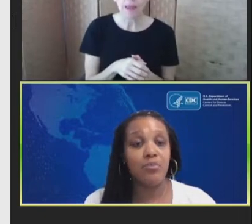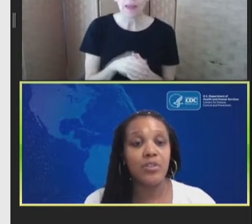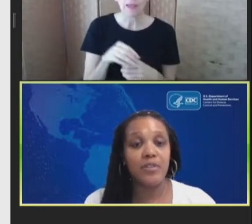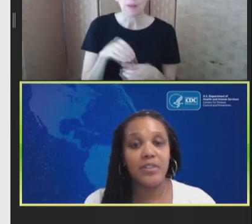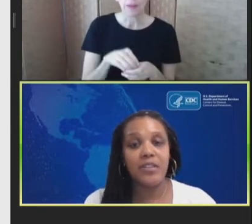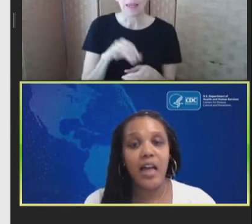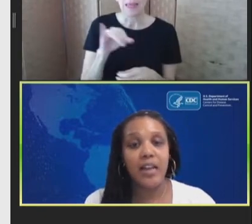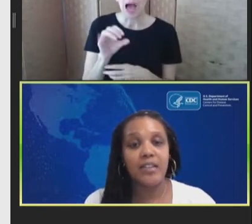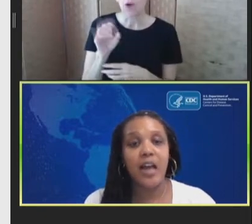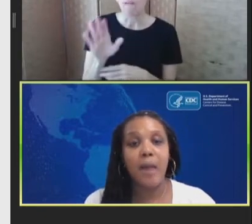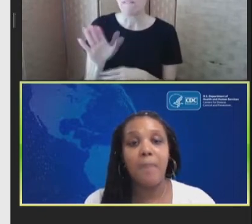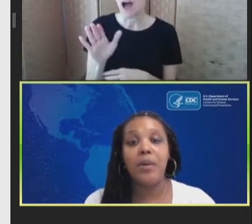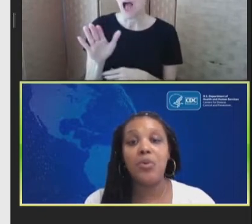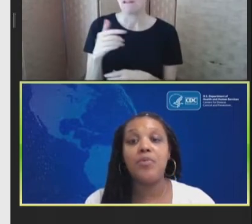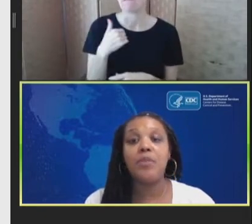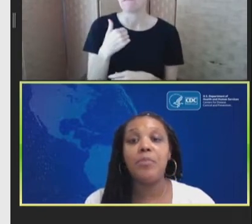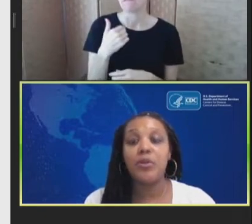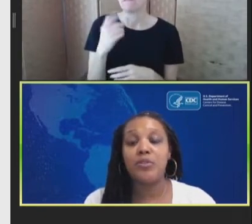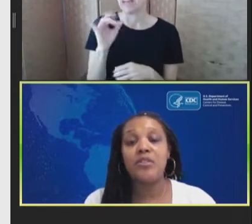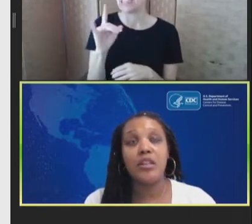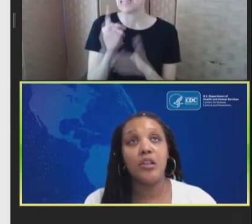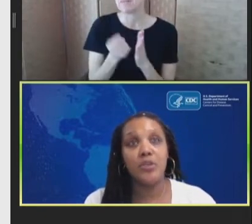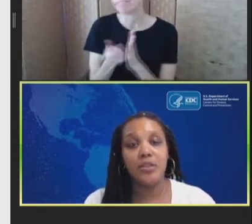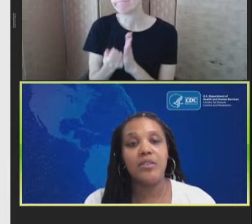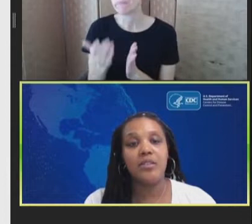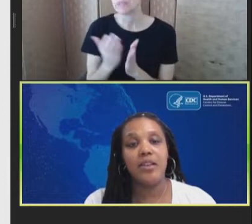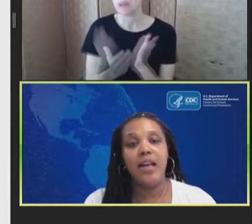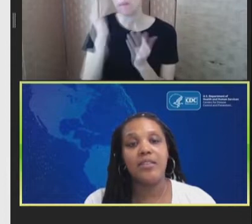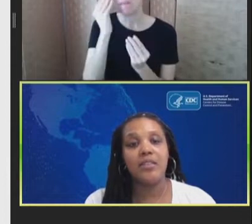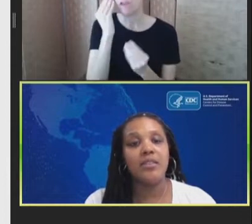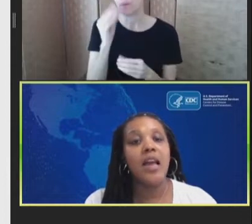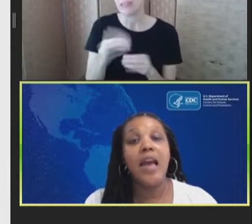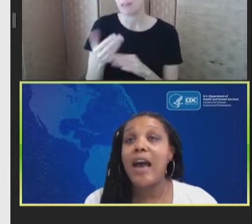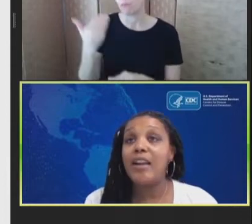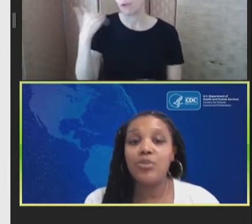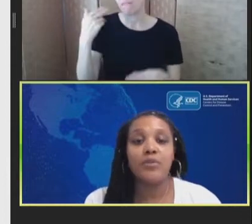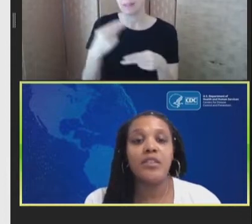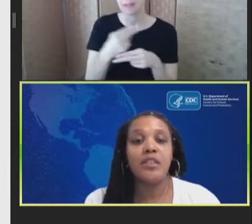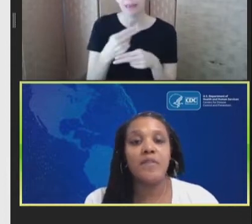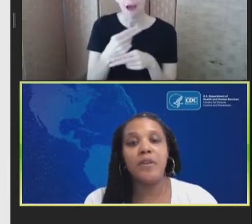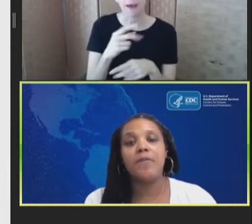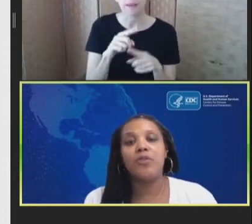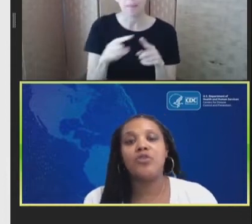in previous slides. But the persons included in this analysis had to have received their